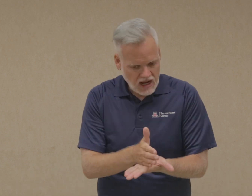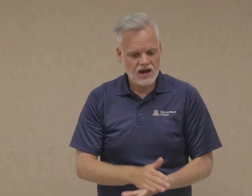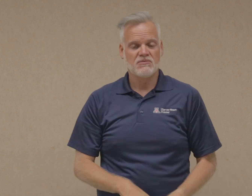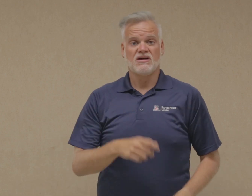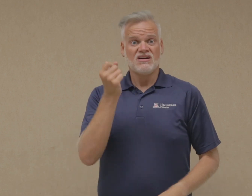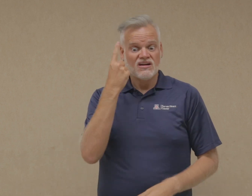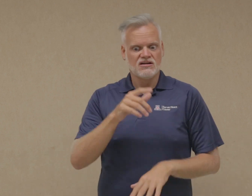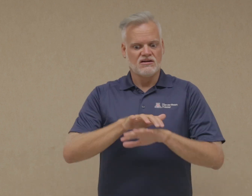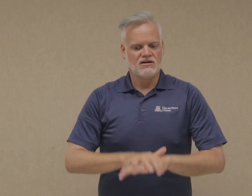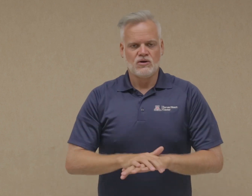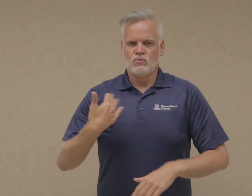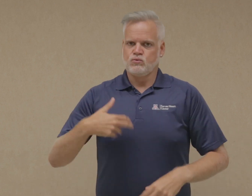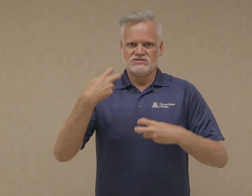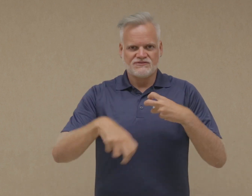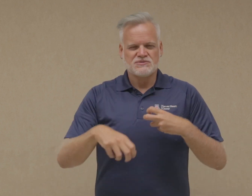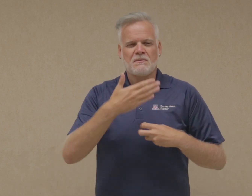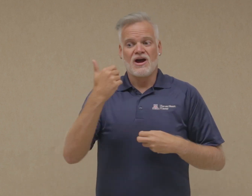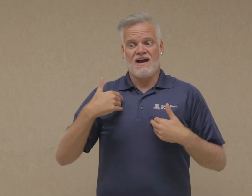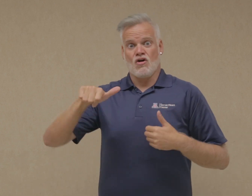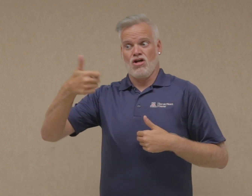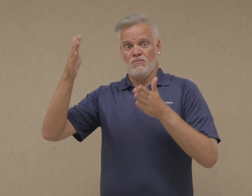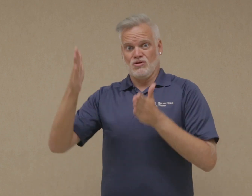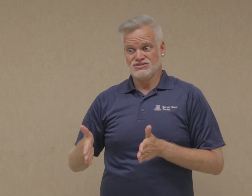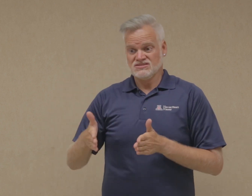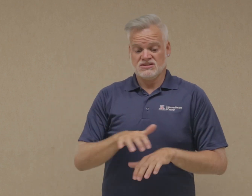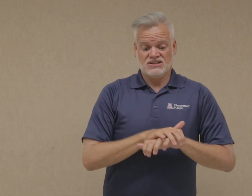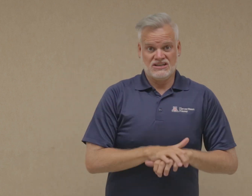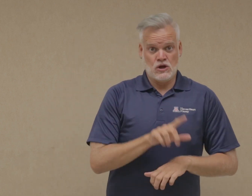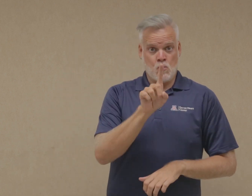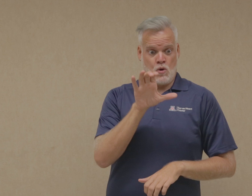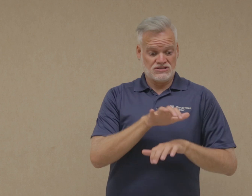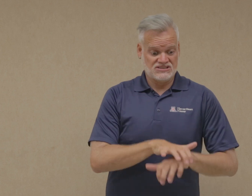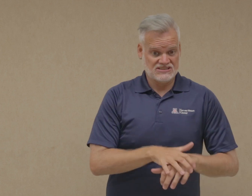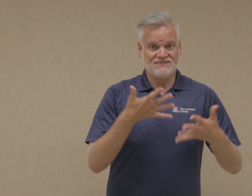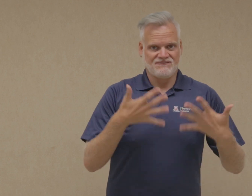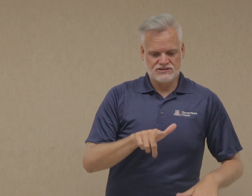Do not stop chest compressions. Chest compressions are difficult so switch off on chest compressions with someone every